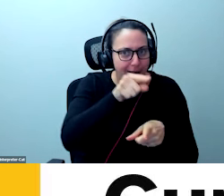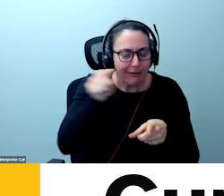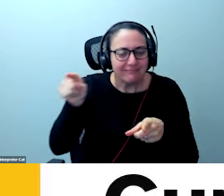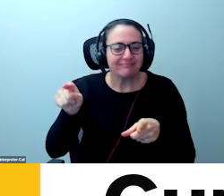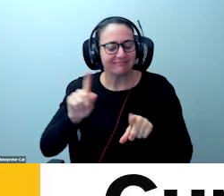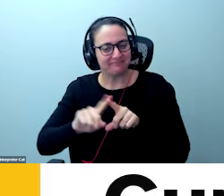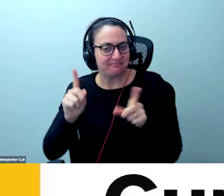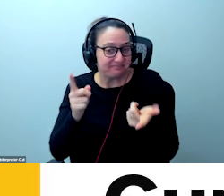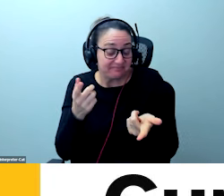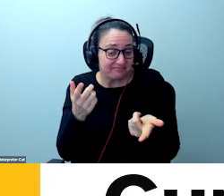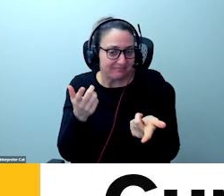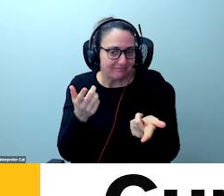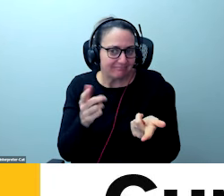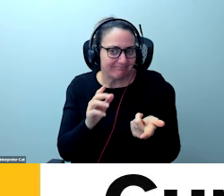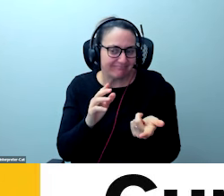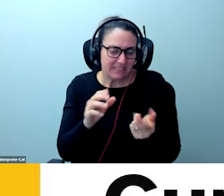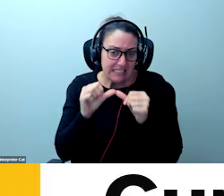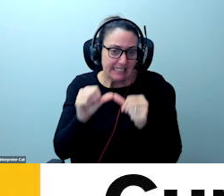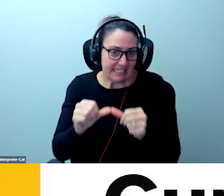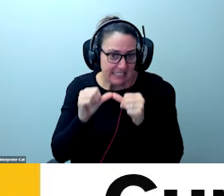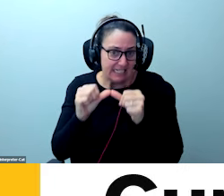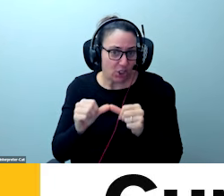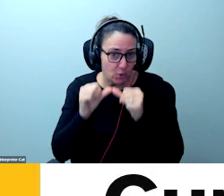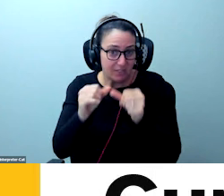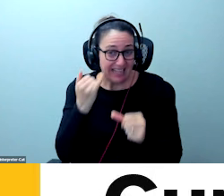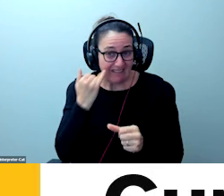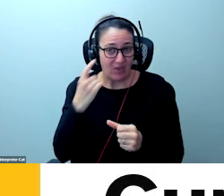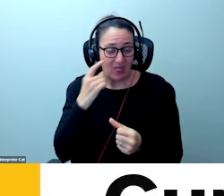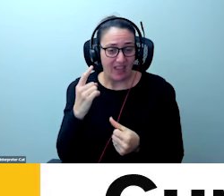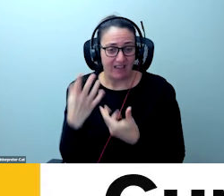And so there's kind of a never ending loop when you think of inclusive design